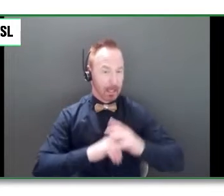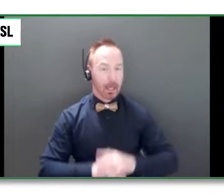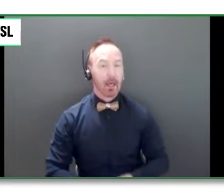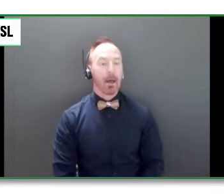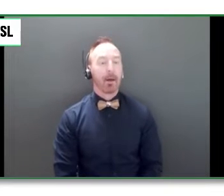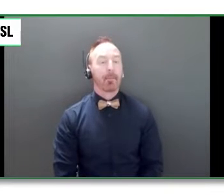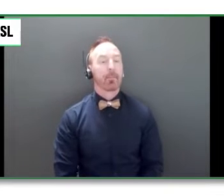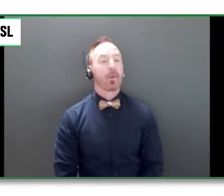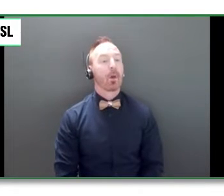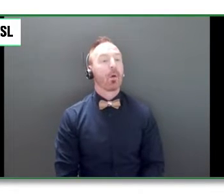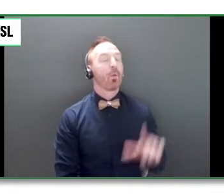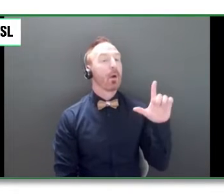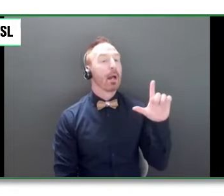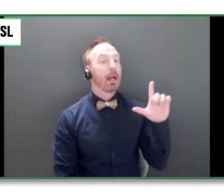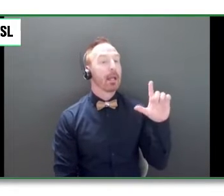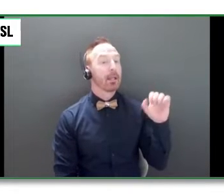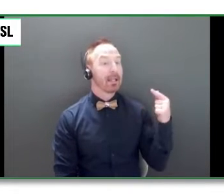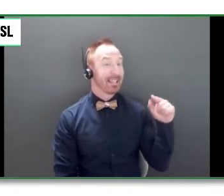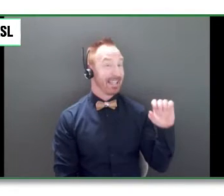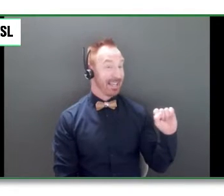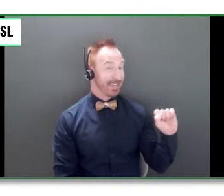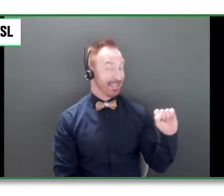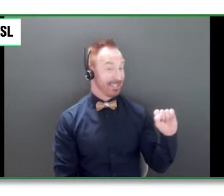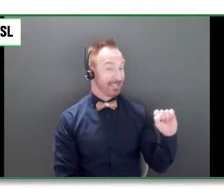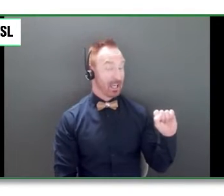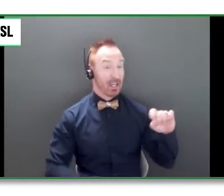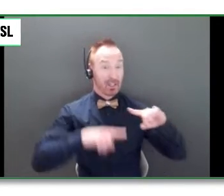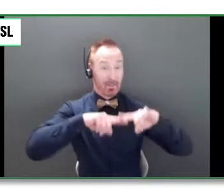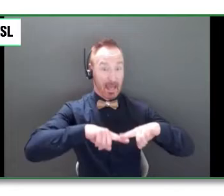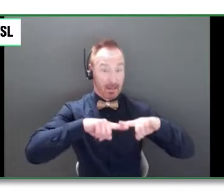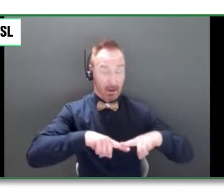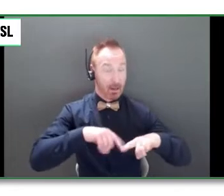become unreliable, one loses a large portion of the world. I get tired of the